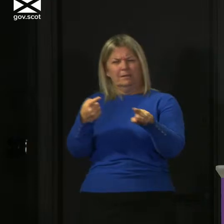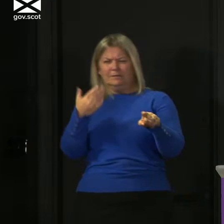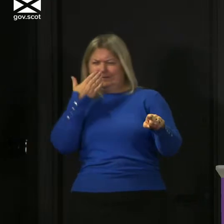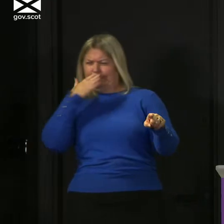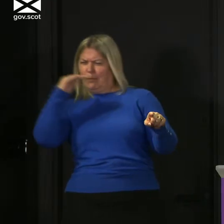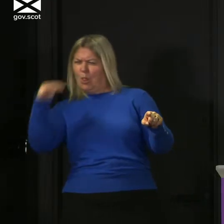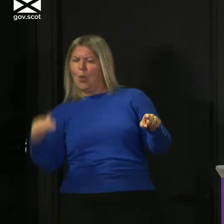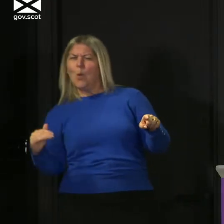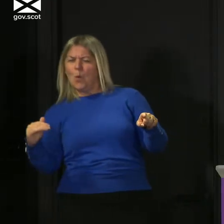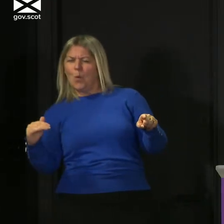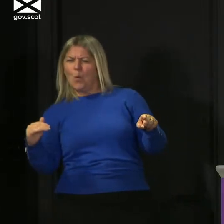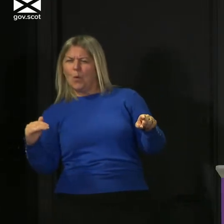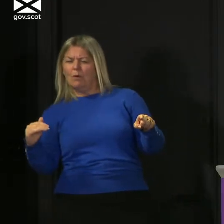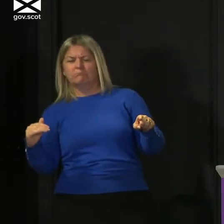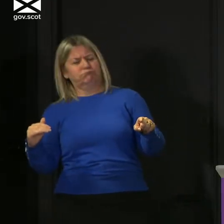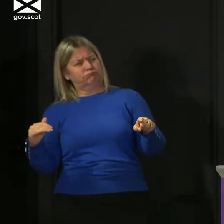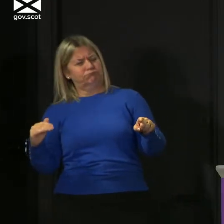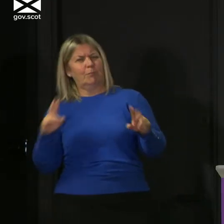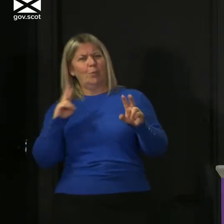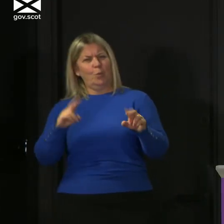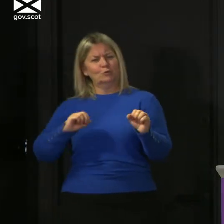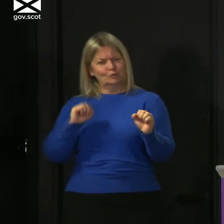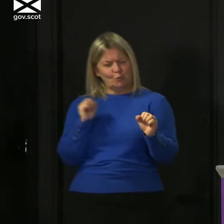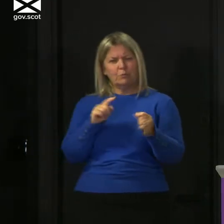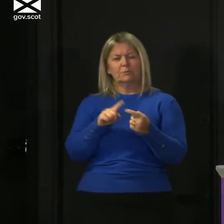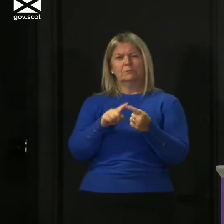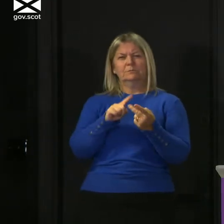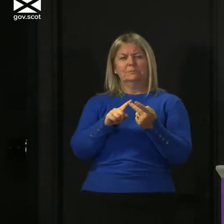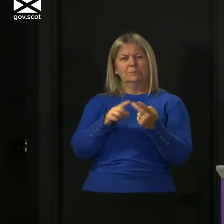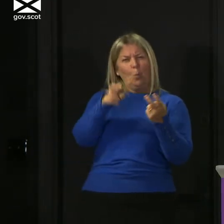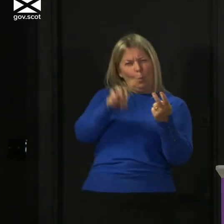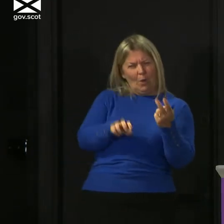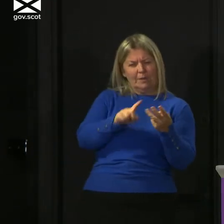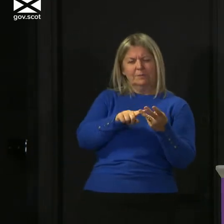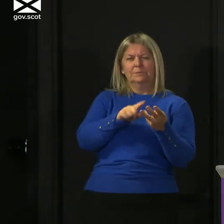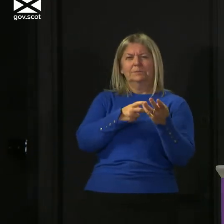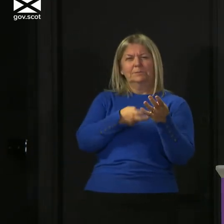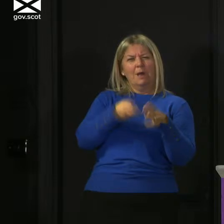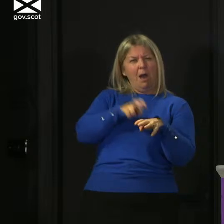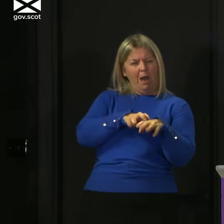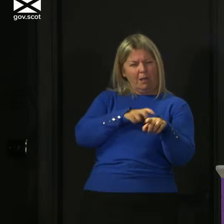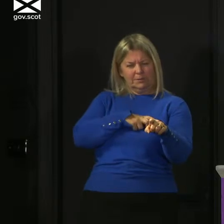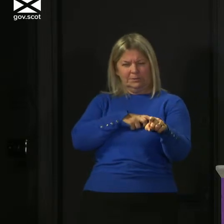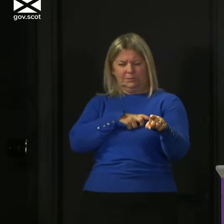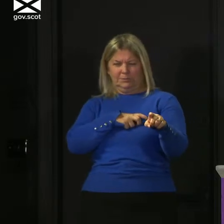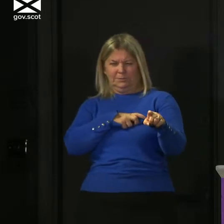If you looked at Scotland, Wales and Northern Ireland cases, it looked as if England was